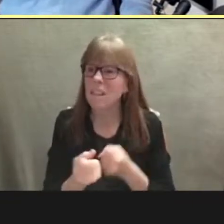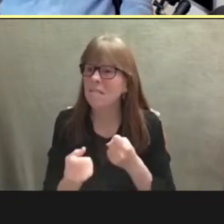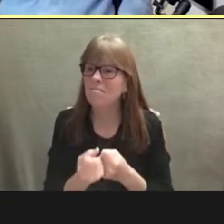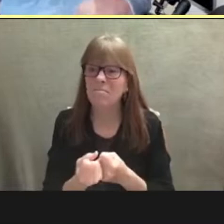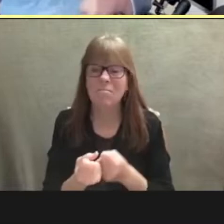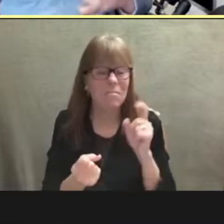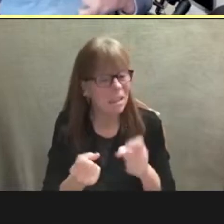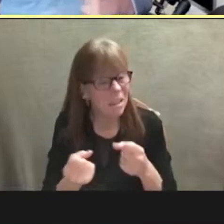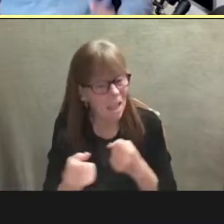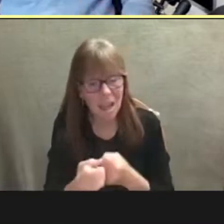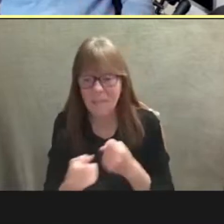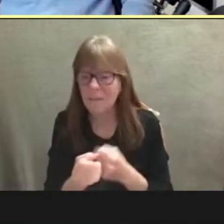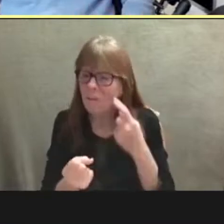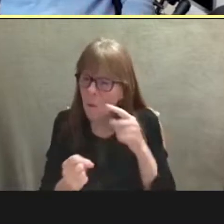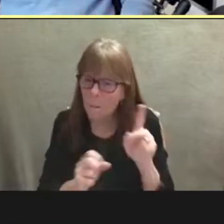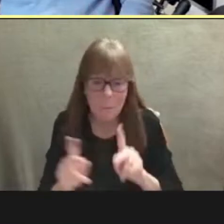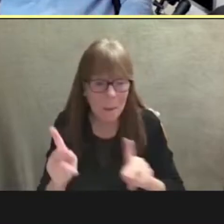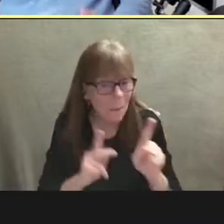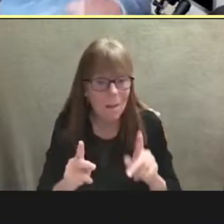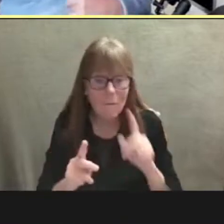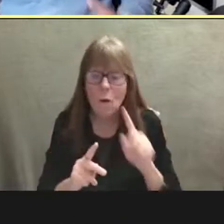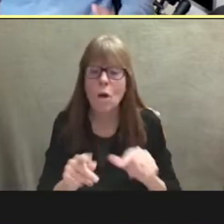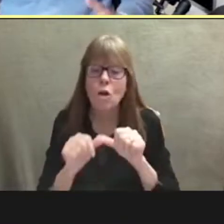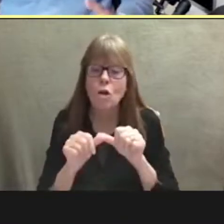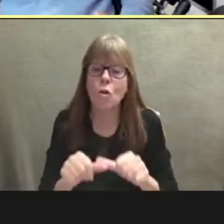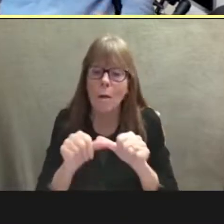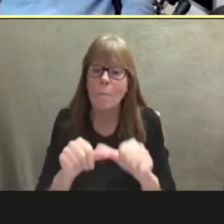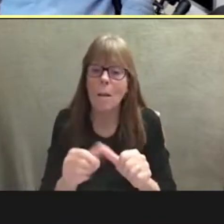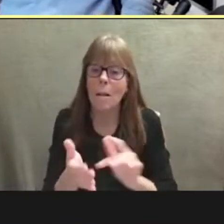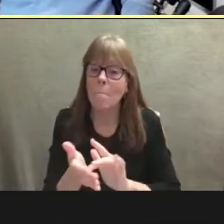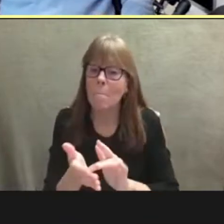To obtain durable medical rehabilitation equipment, complex rehabilitation technology,